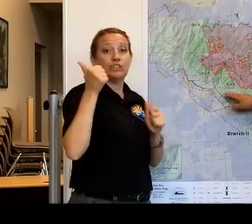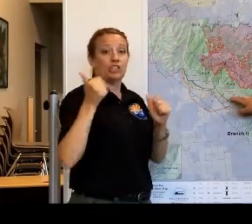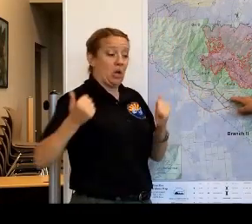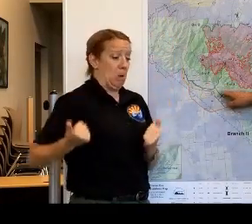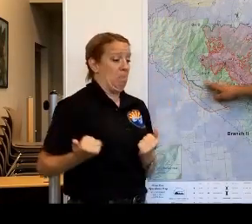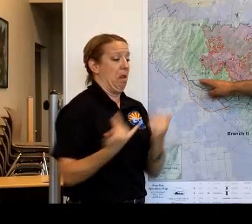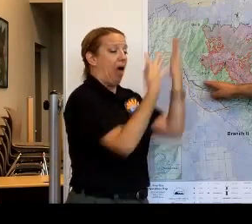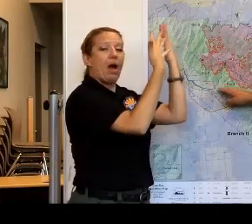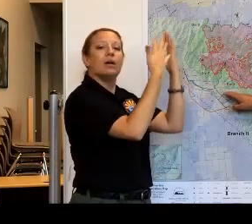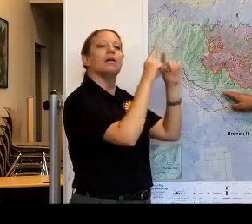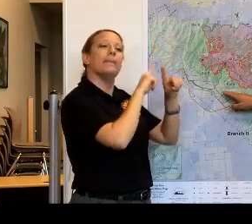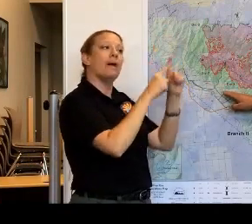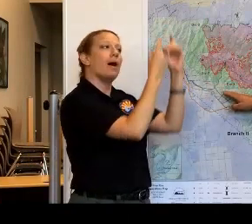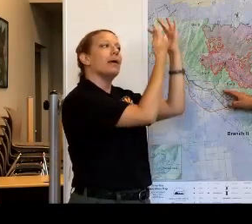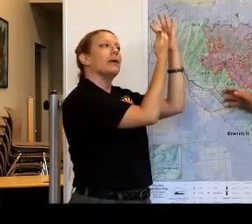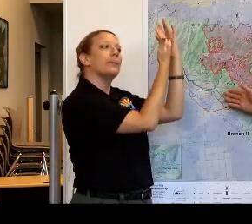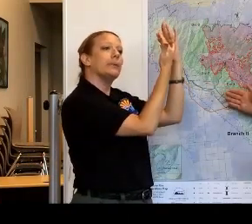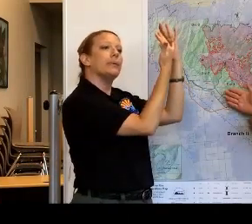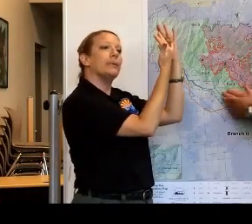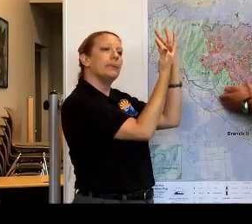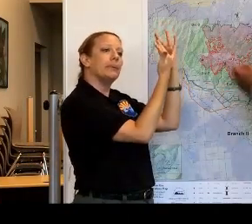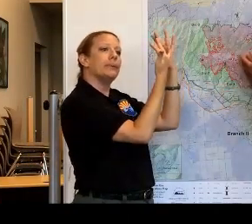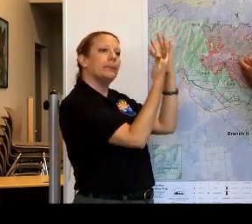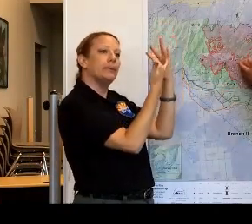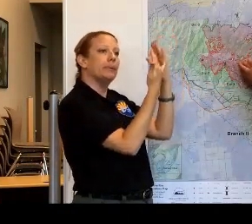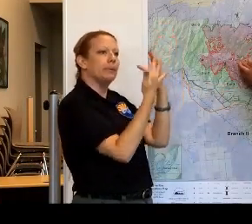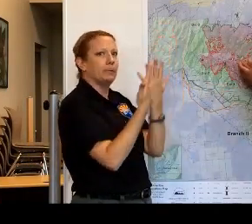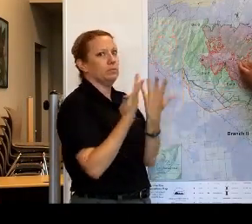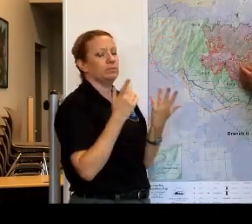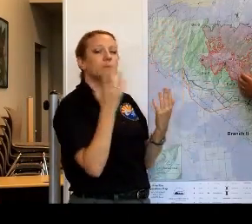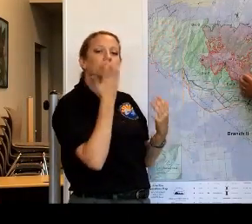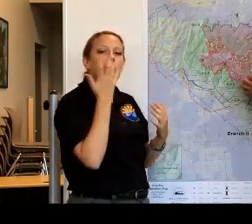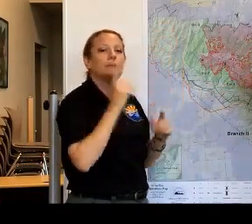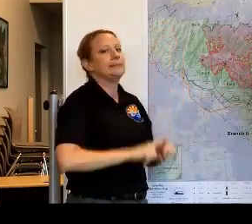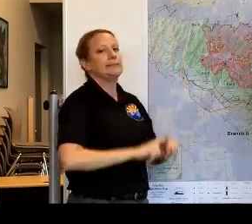was for some reason lit at the bottom it would really go up fast it would kill a